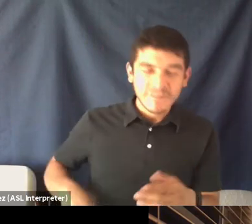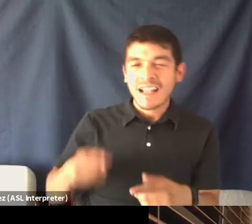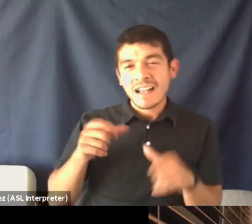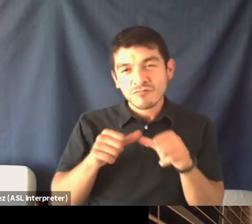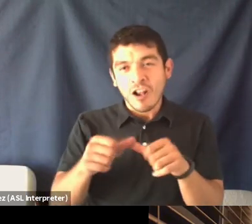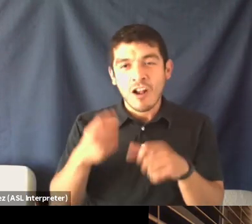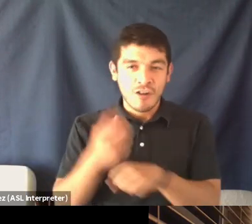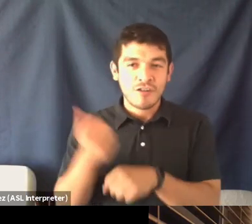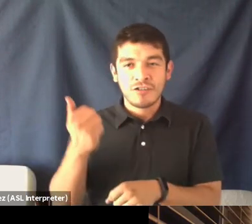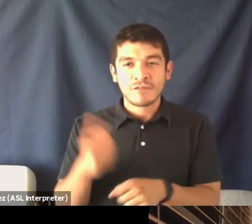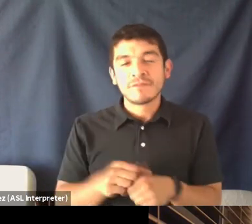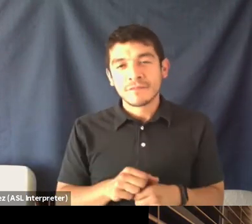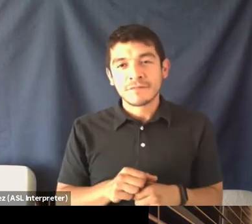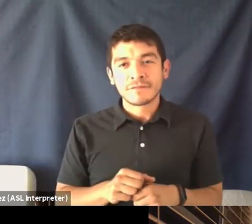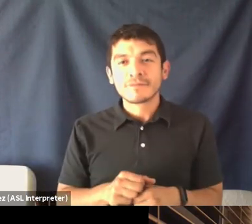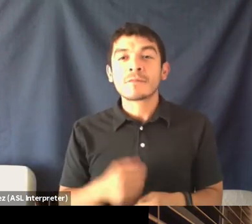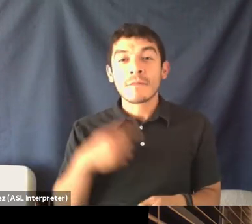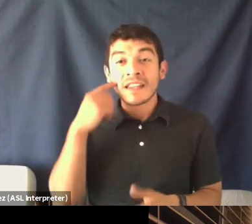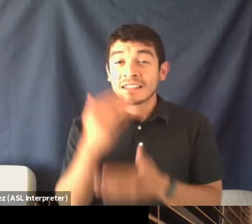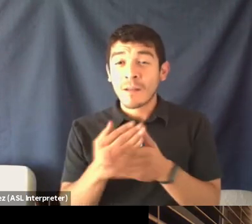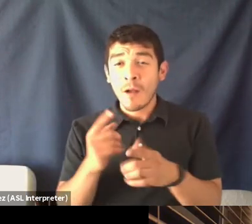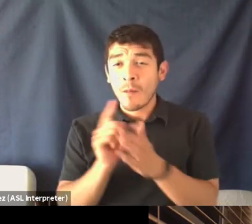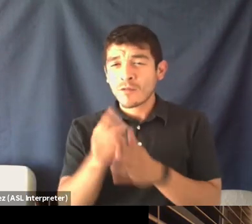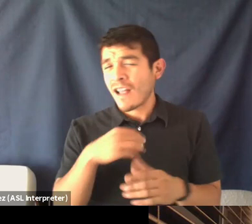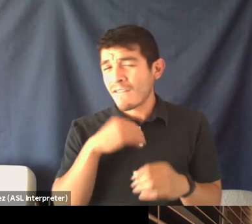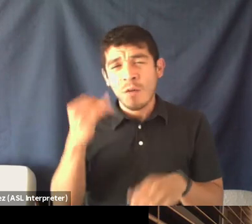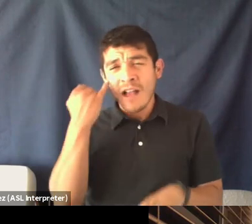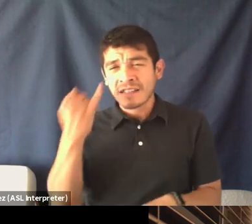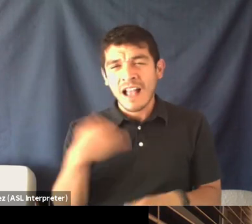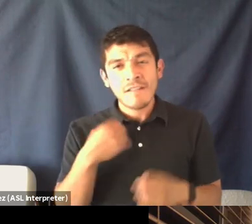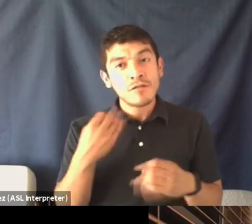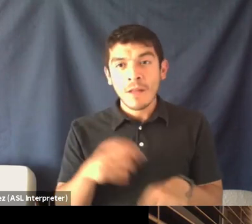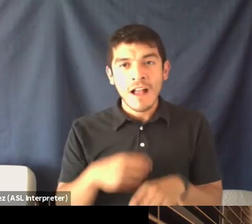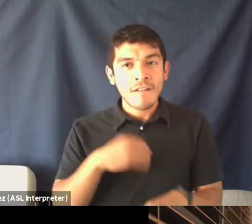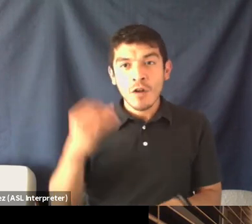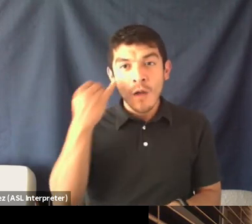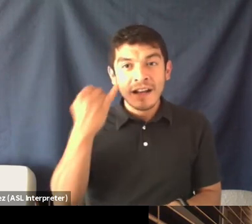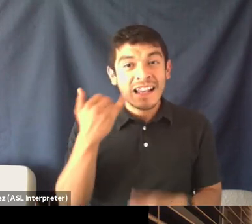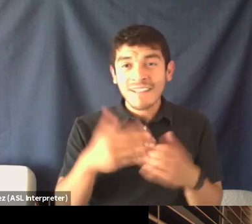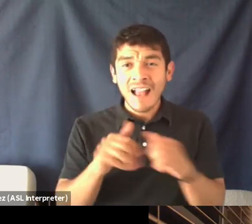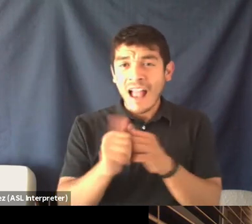And I think there are certain moments where you have no idea in this case, there were so many moments where I had no idea if he even had a film.